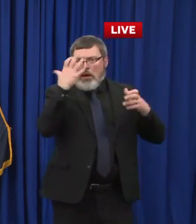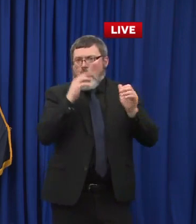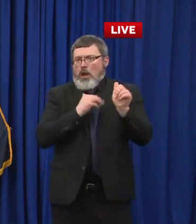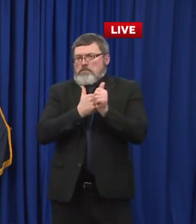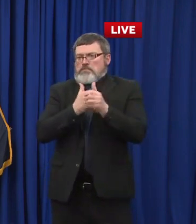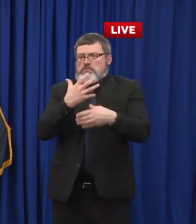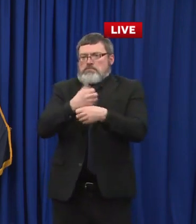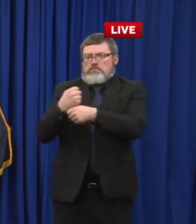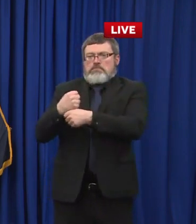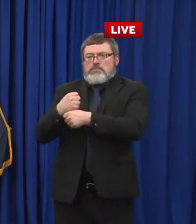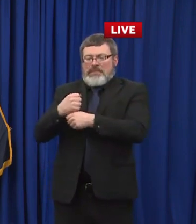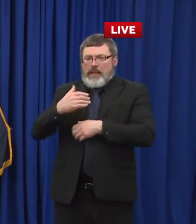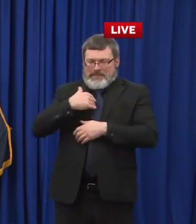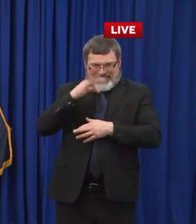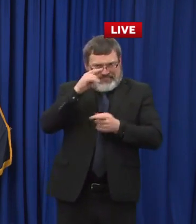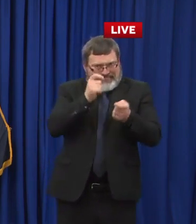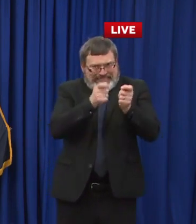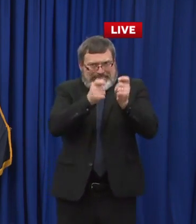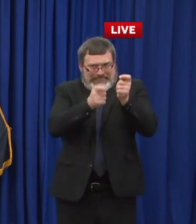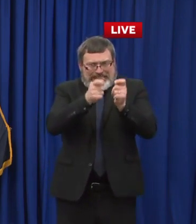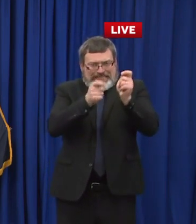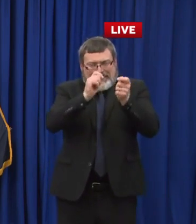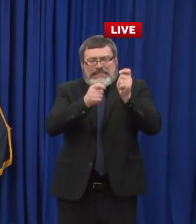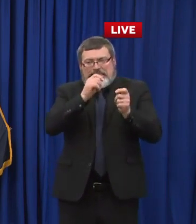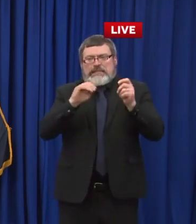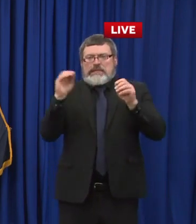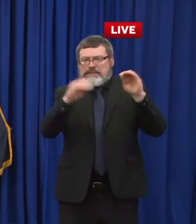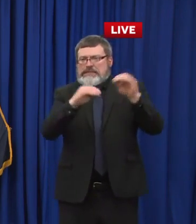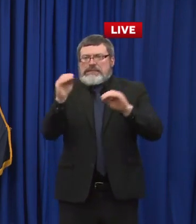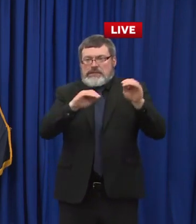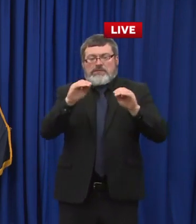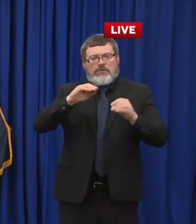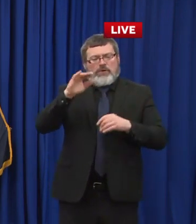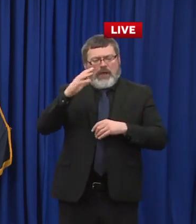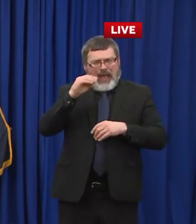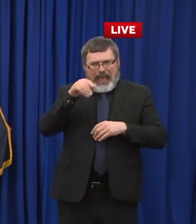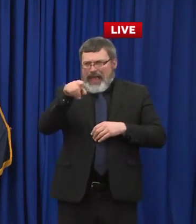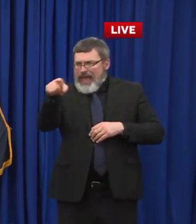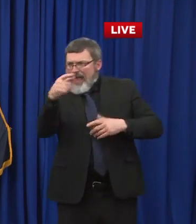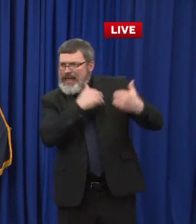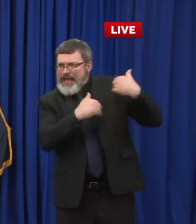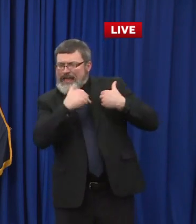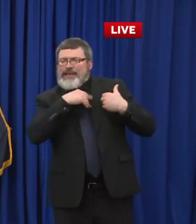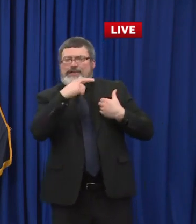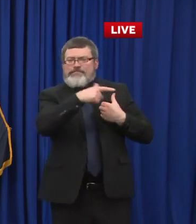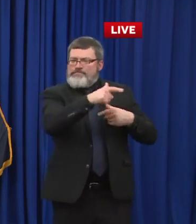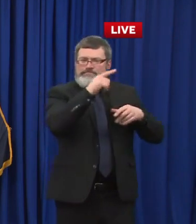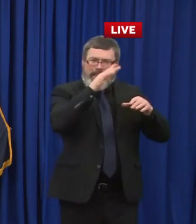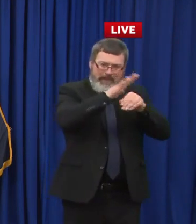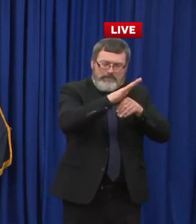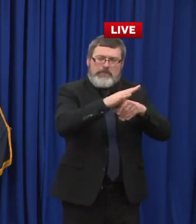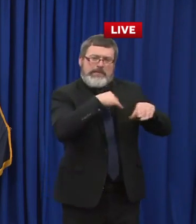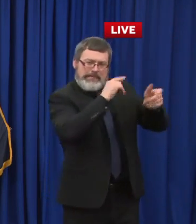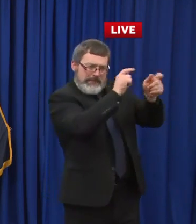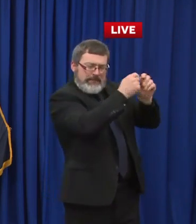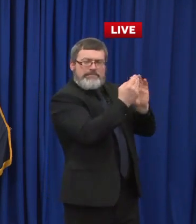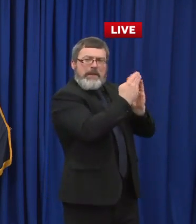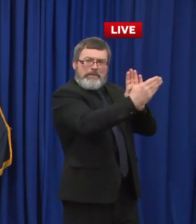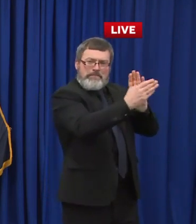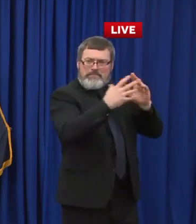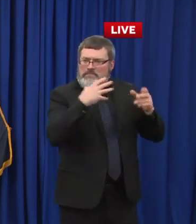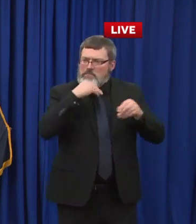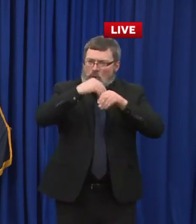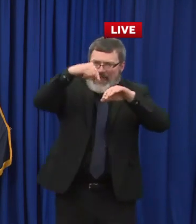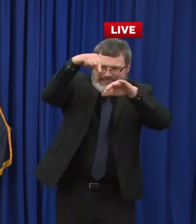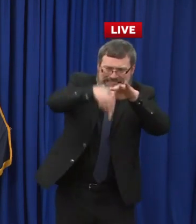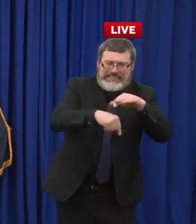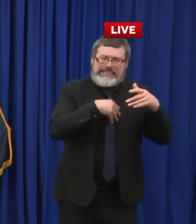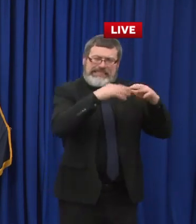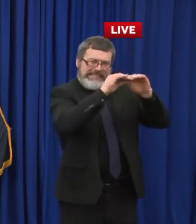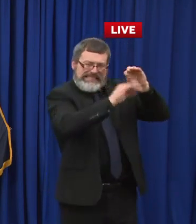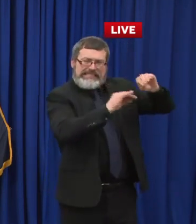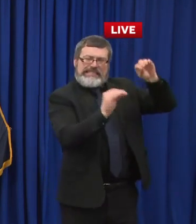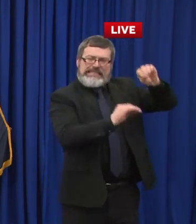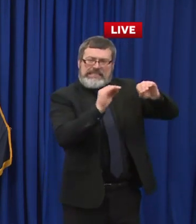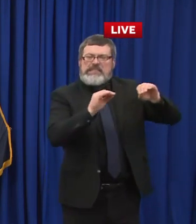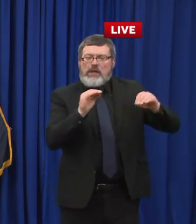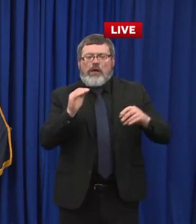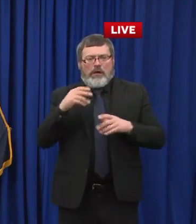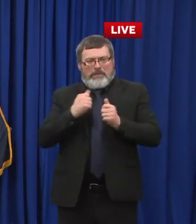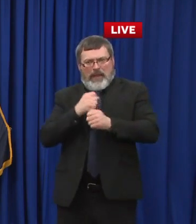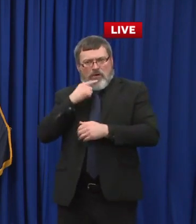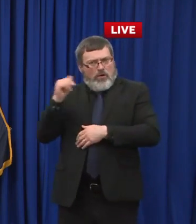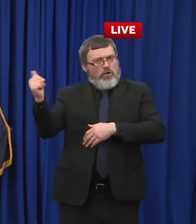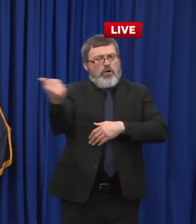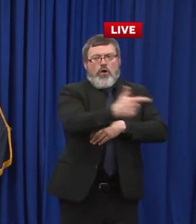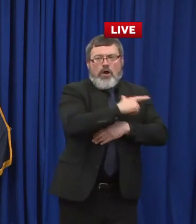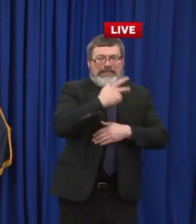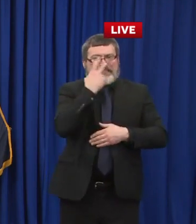EVERYTHING WE DO IS DRIVEN AROU DATA, AND WE ARE ALWAYS UPDATING THAT SO FOLKS CANNOT JUST GET SOME DATA, BUT THE MOST RELEVANT DATA THAT WE ARE LOOKING AT ON A CONSTANT BASIS